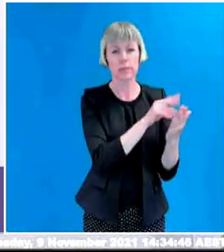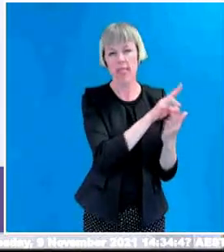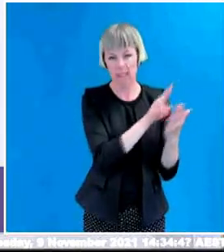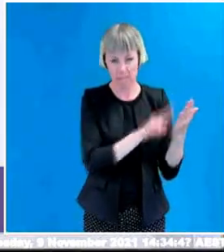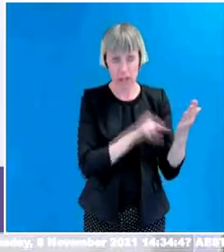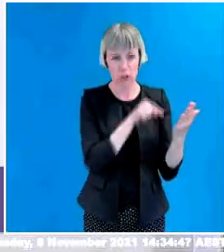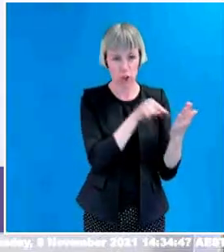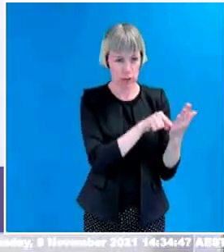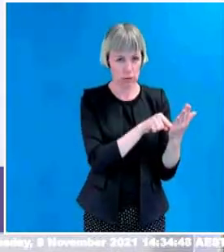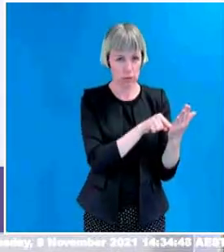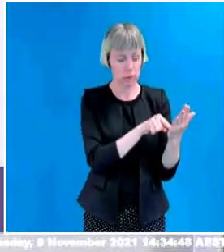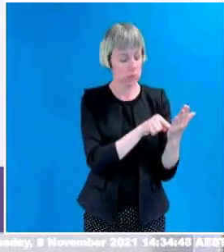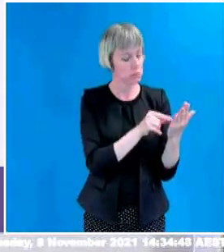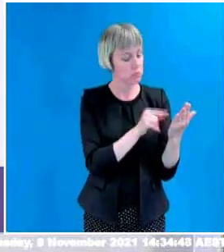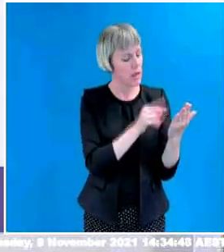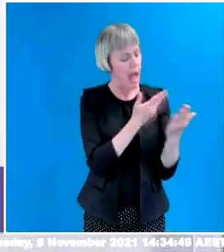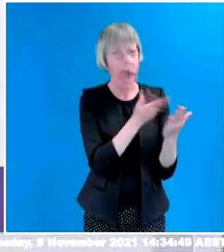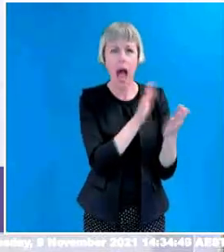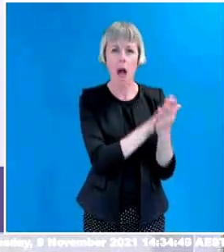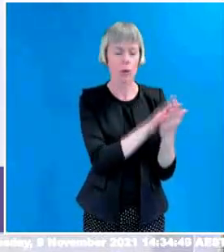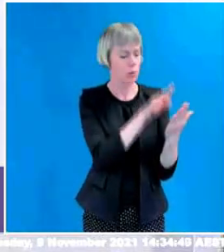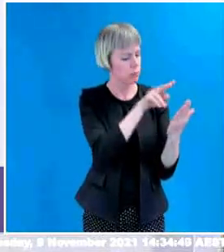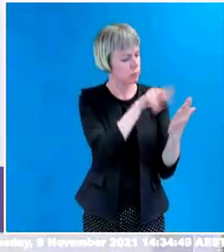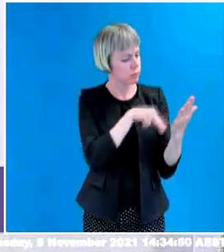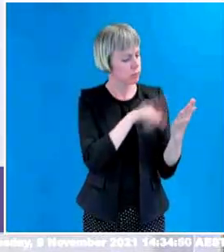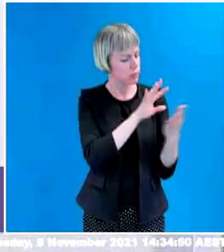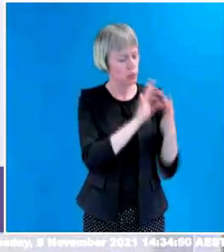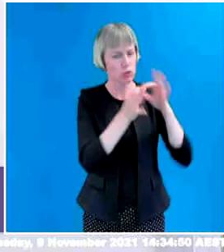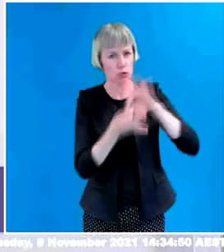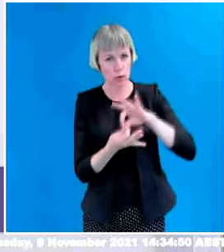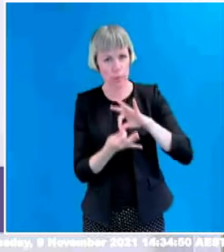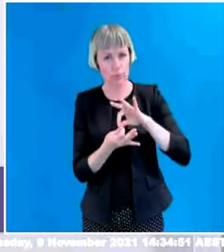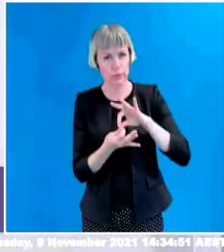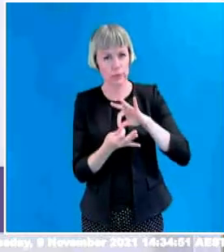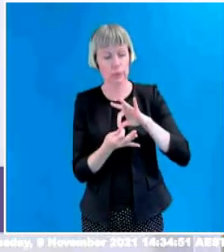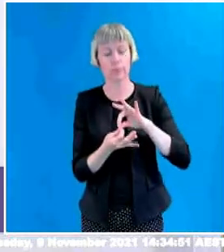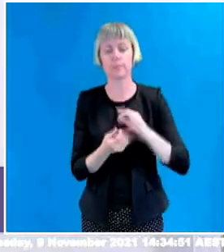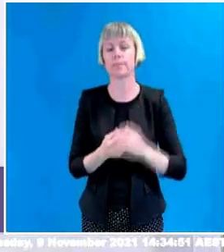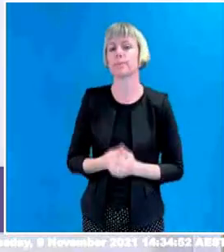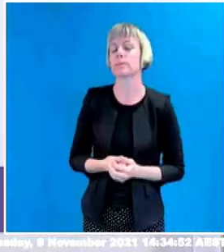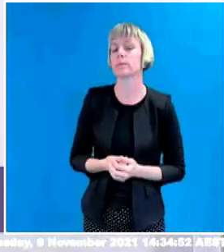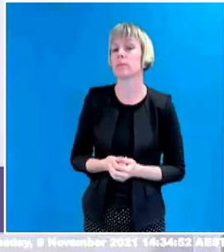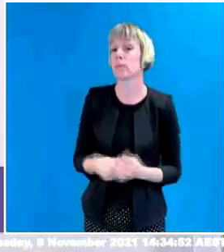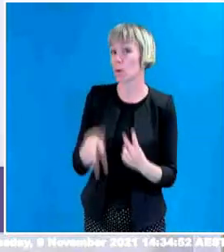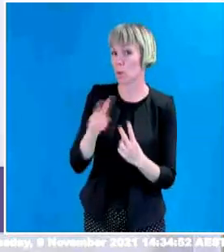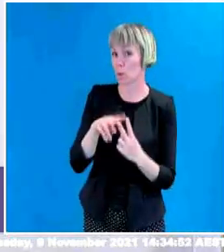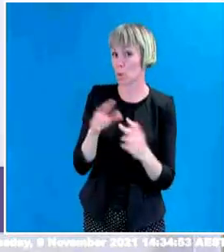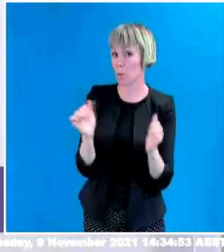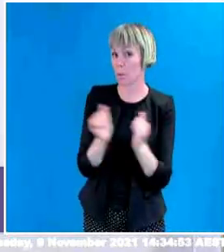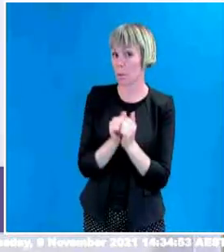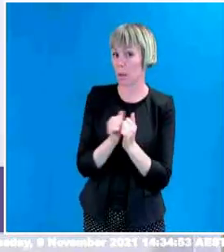Are we right in understanding the two papers provided to the Royal Commission